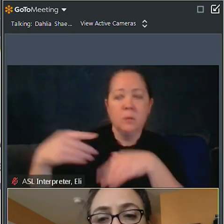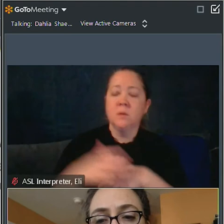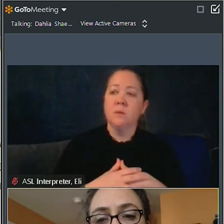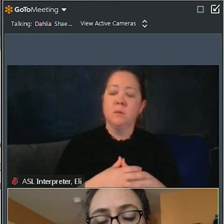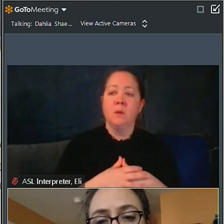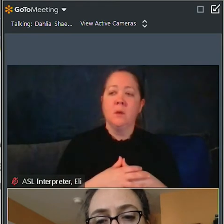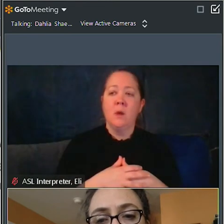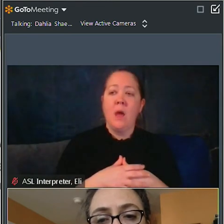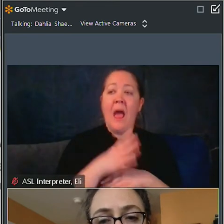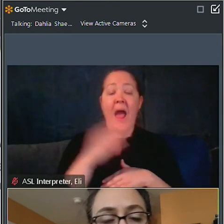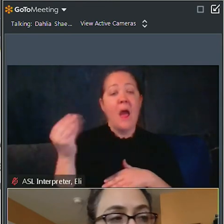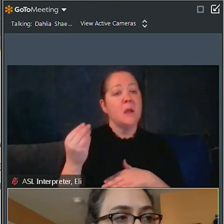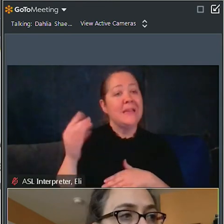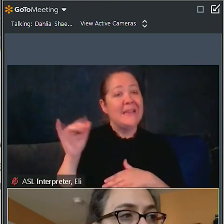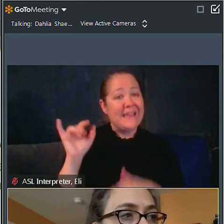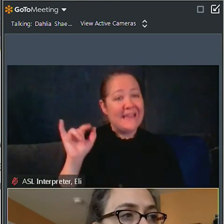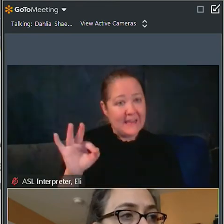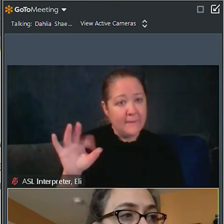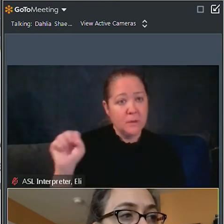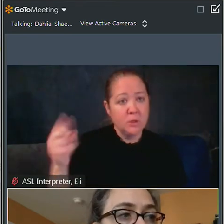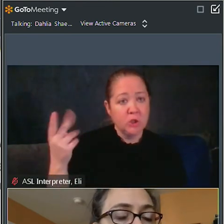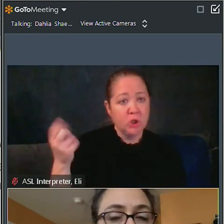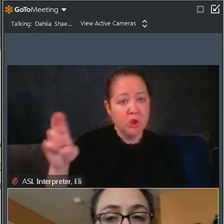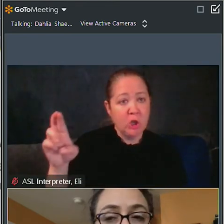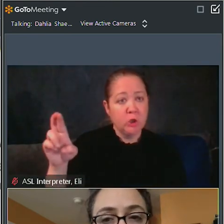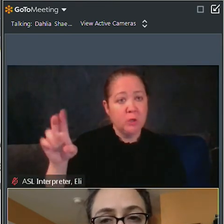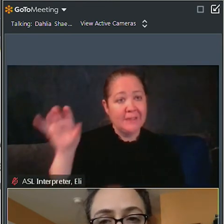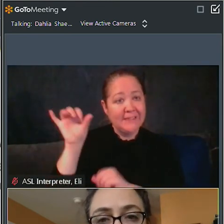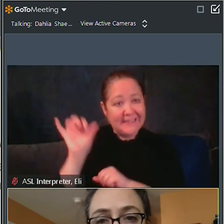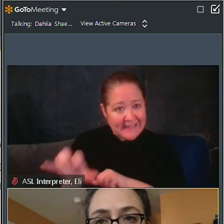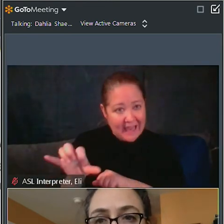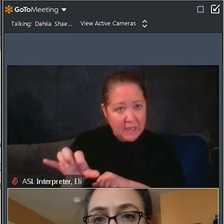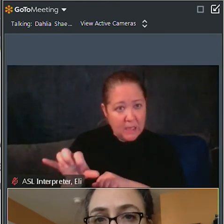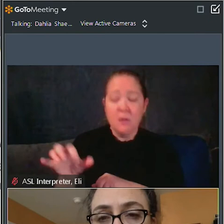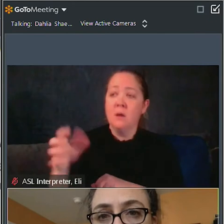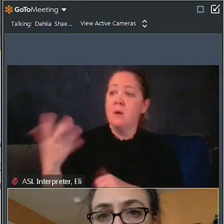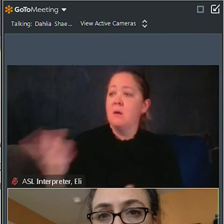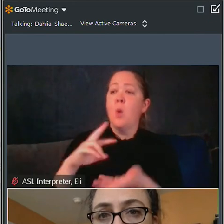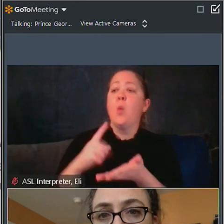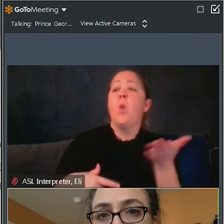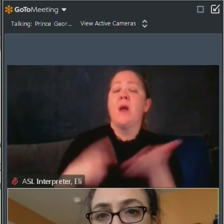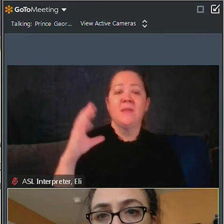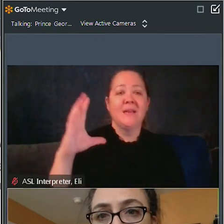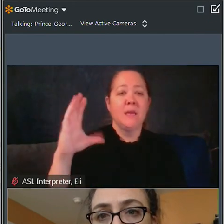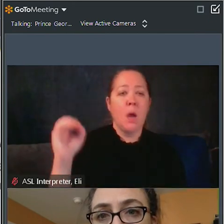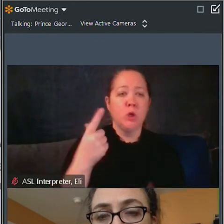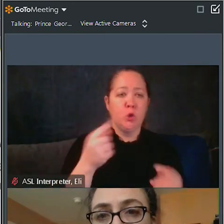of all the residents, not just the shelter residents. So thank you for your time today. Okay. Thank you, Mrs.